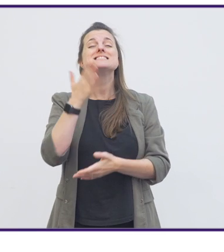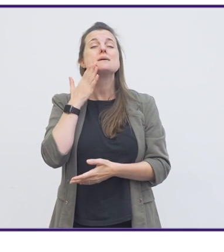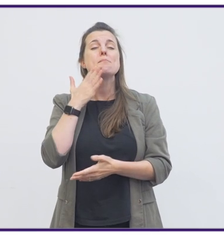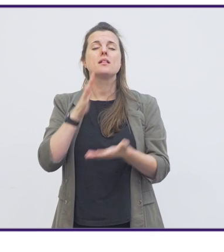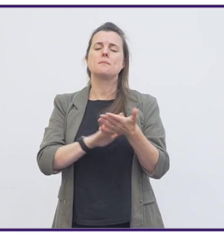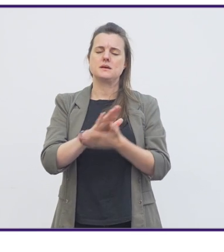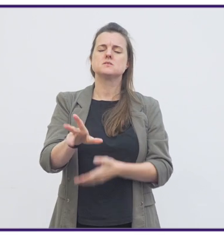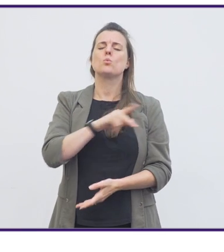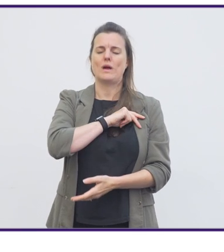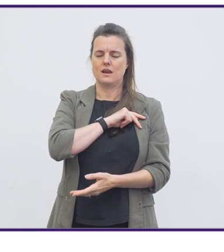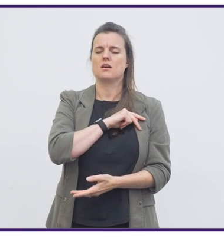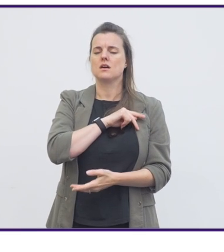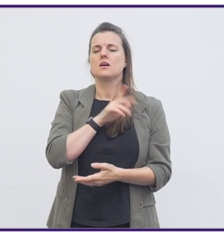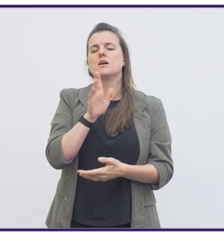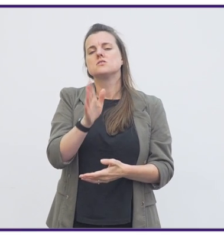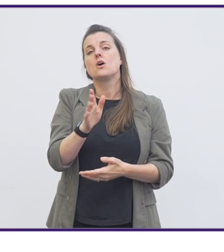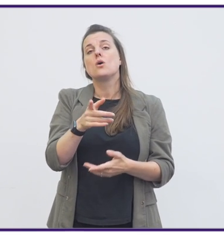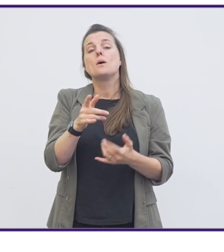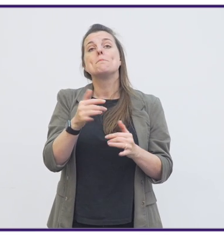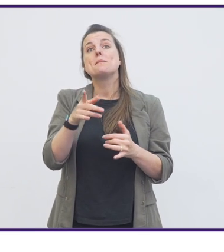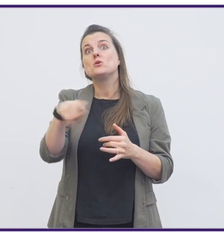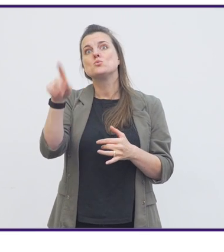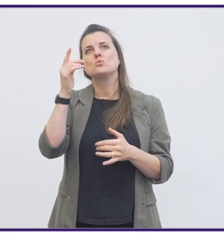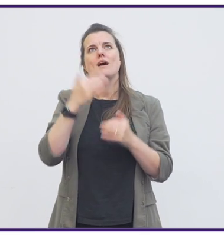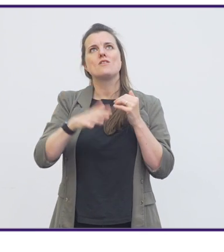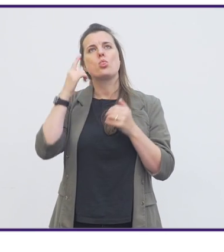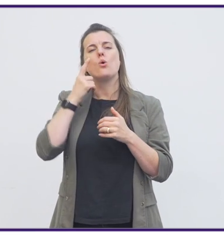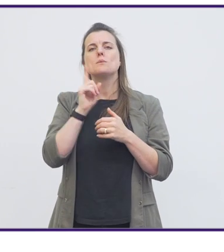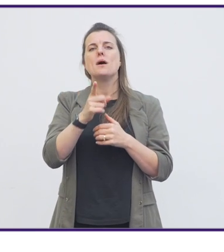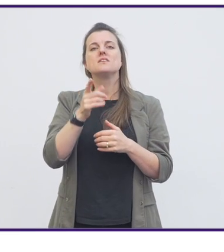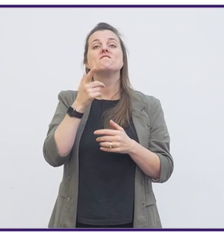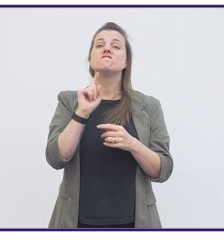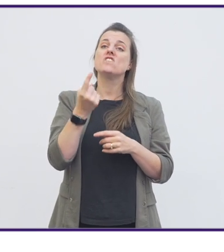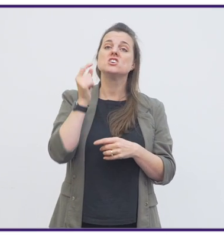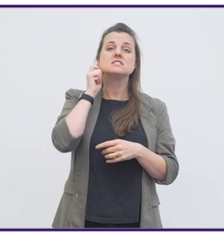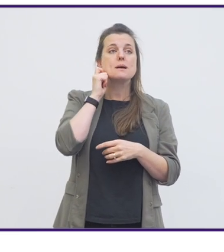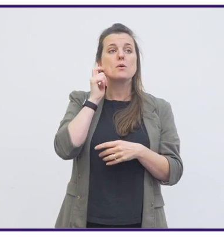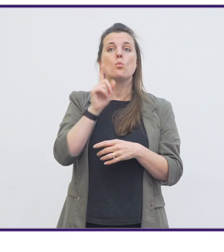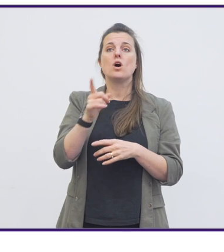The first one is one you probably might not think of. The first tip is diversity.